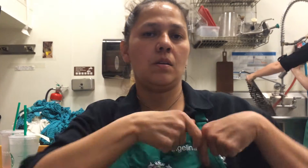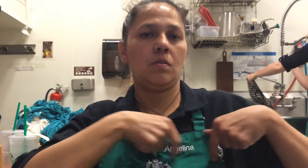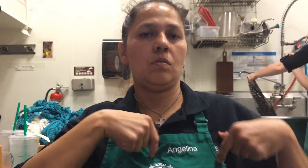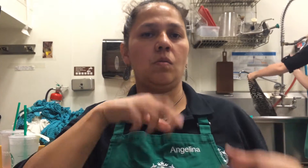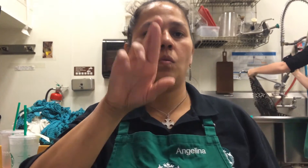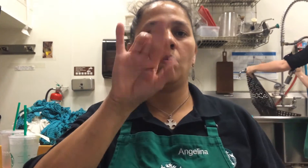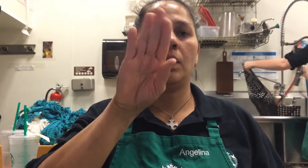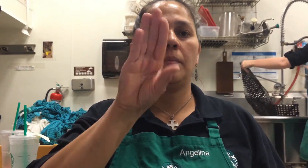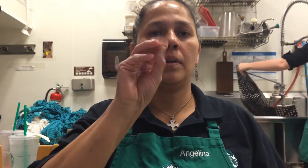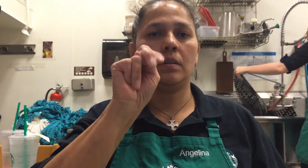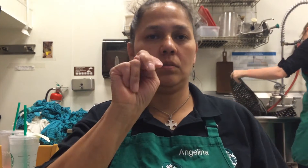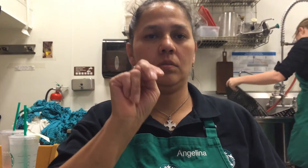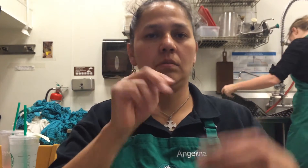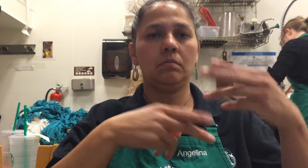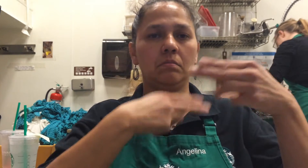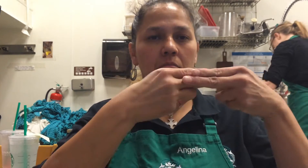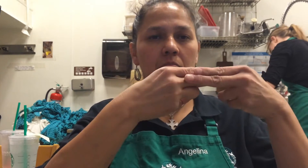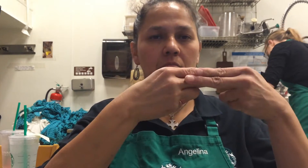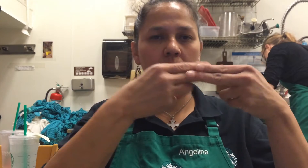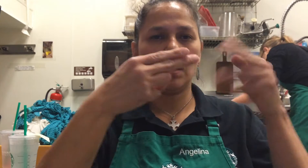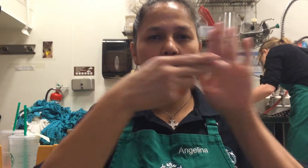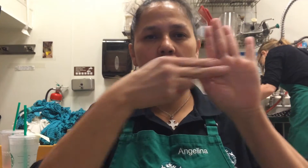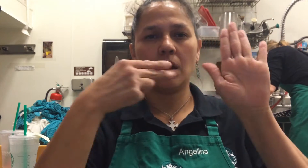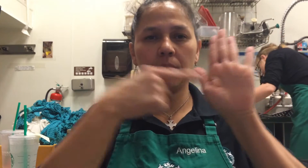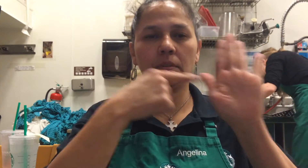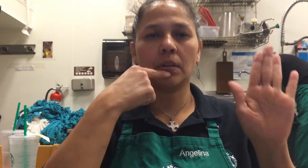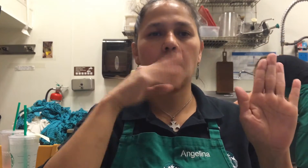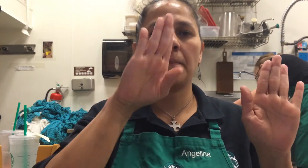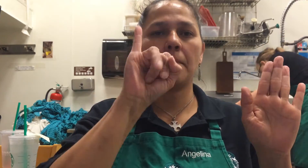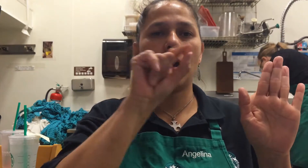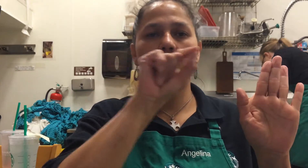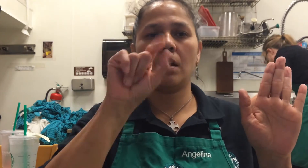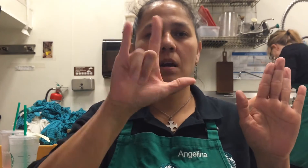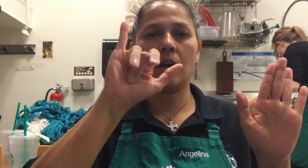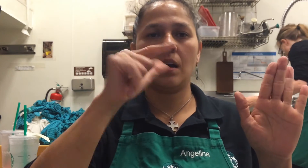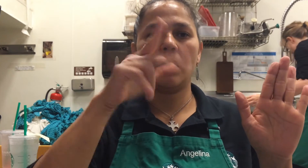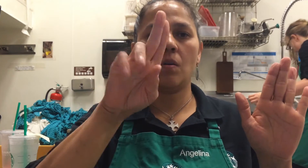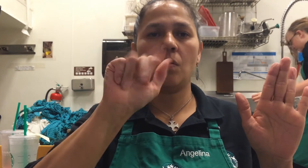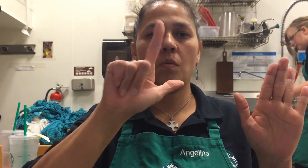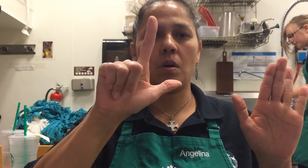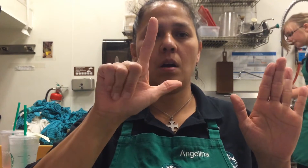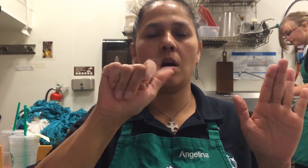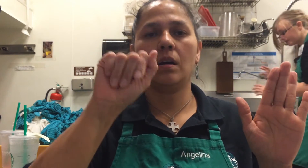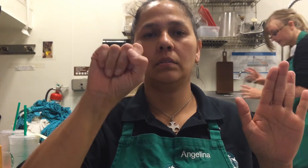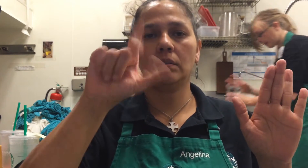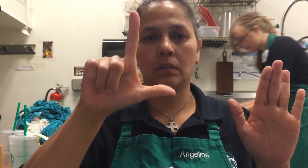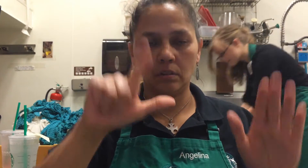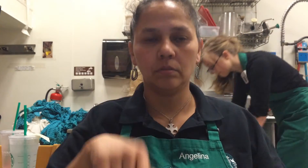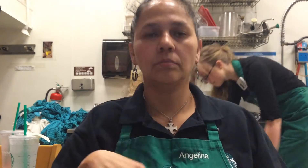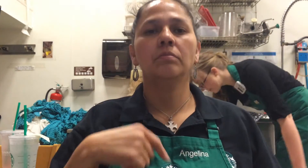about black ribbon tag on black metal: Bi-Lingual ASL.